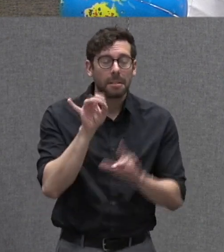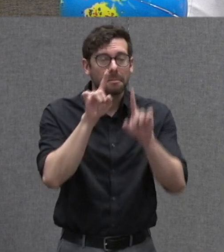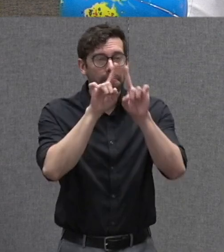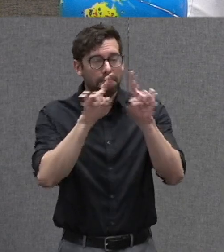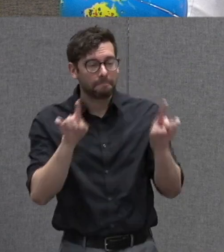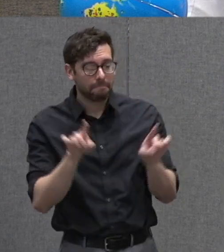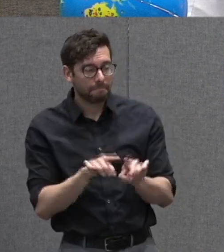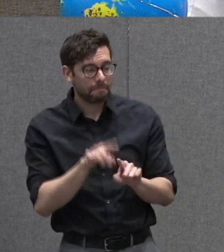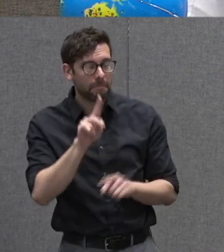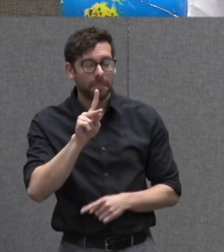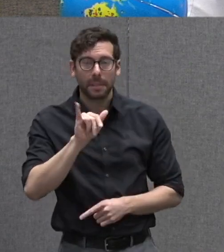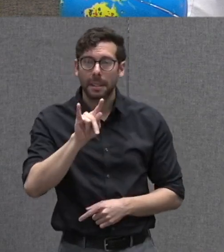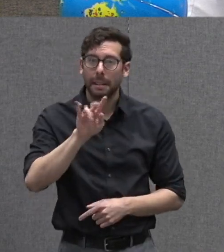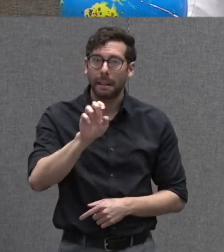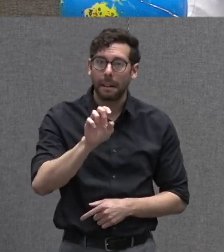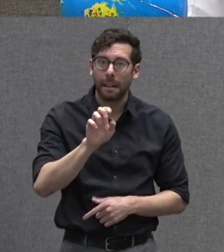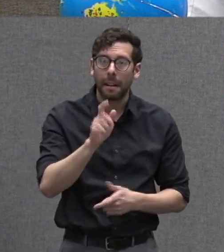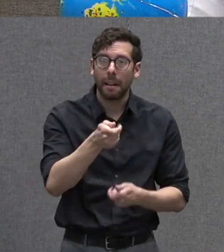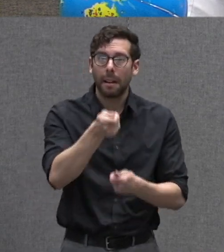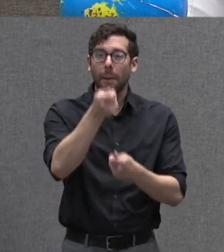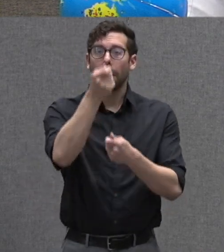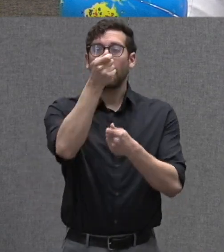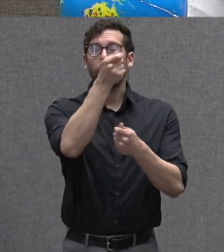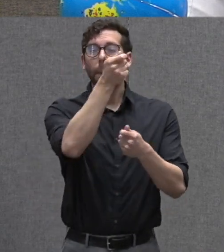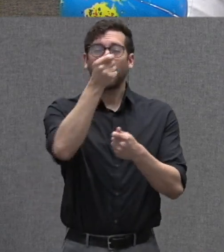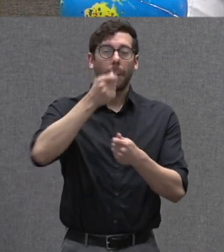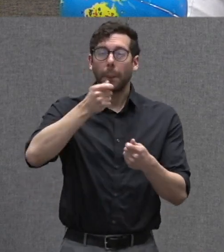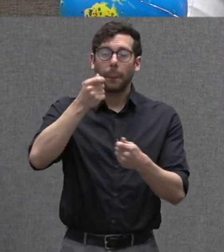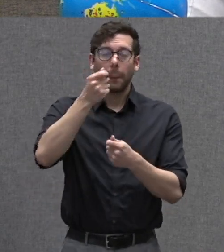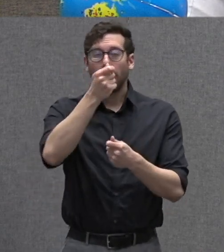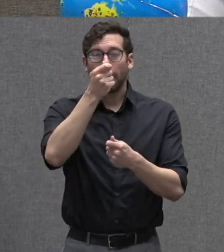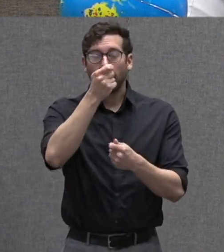How does that make you feel? And what words would you use to describe that?